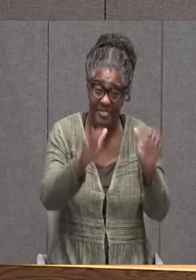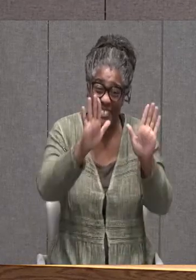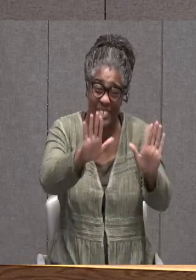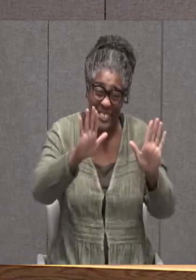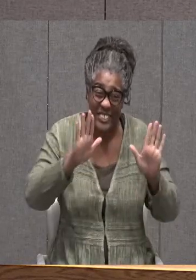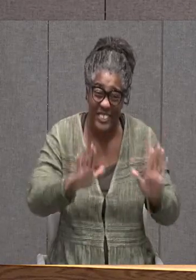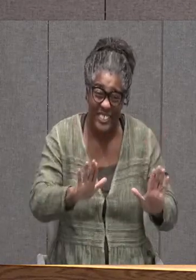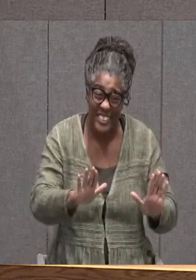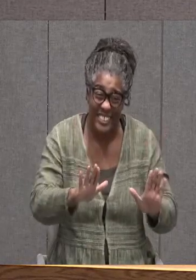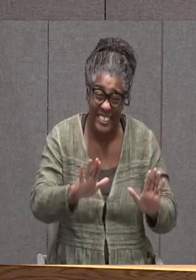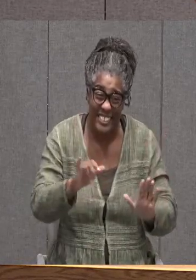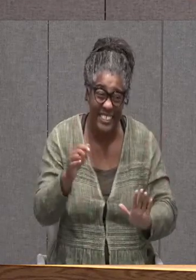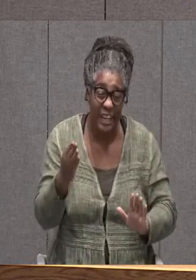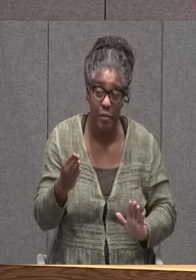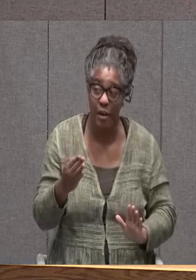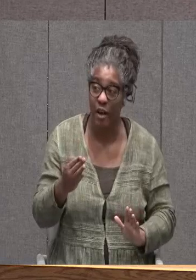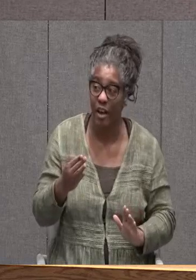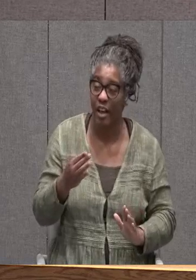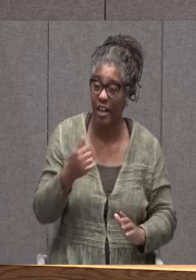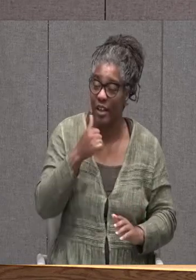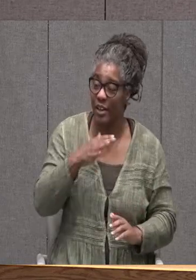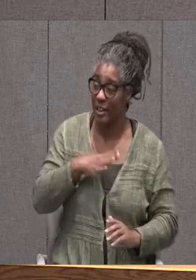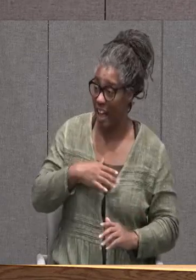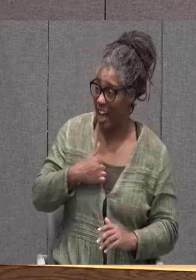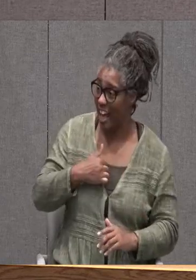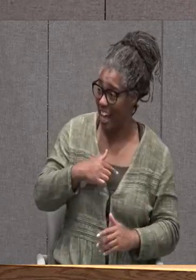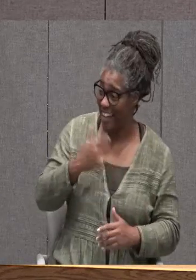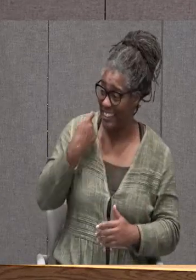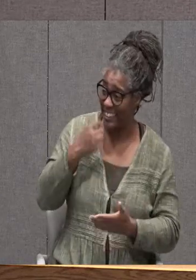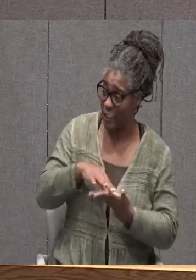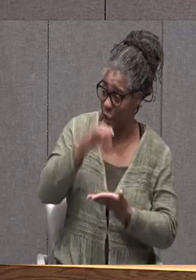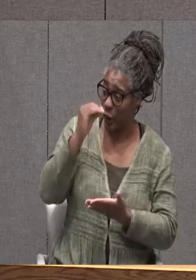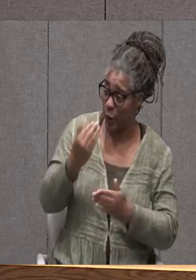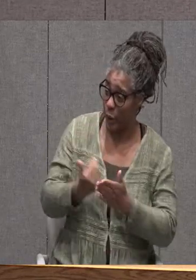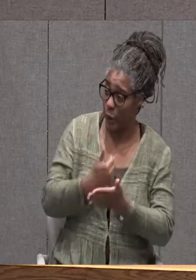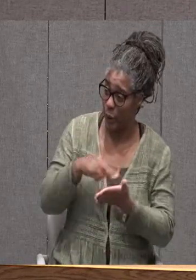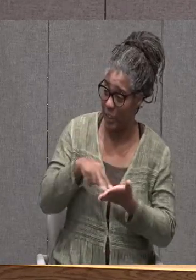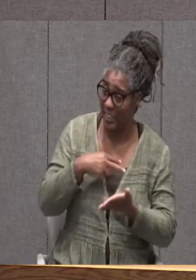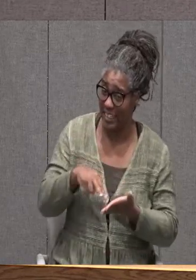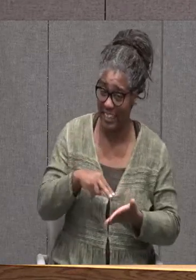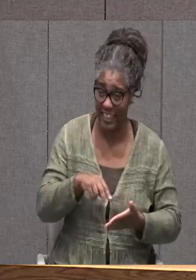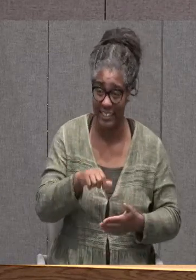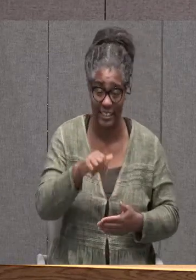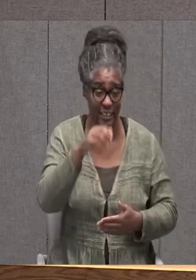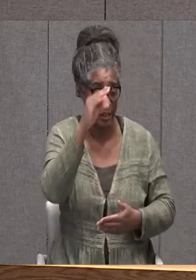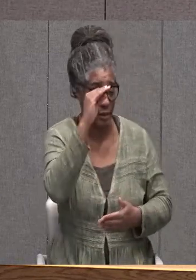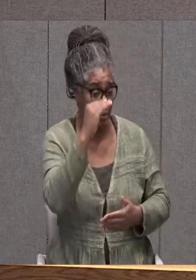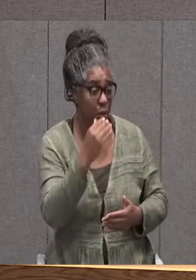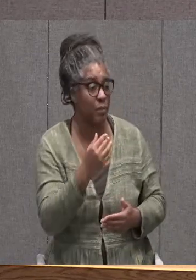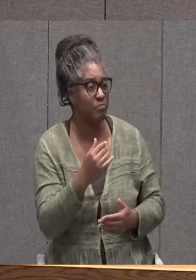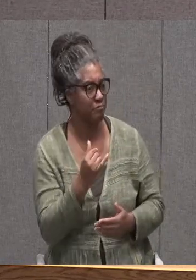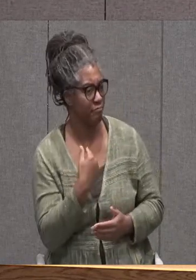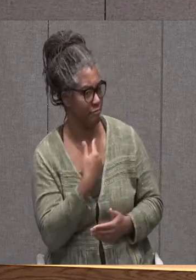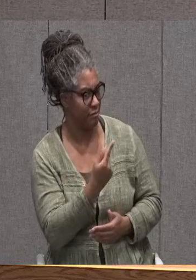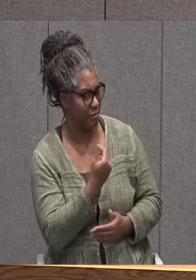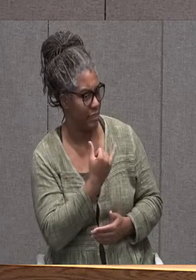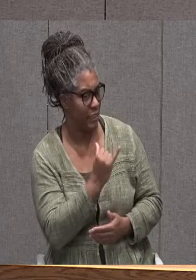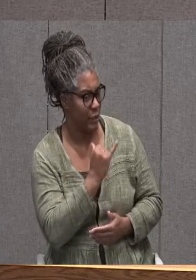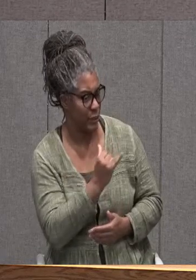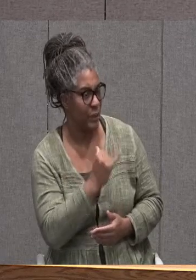I just learned a new dance. Yeah. Me too They're ready to teach it back at home, when they get to their house.